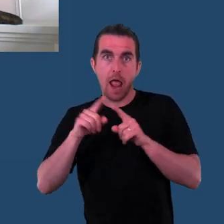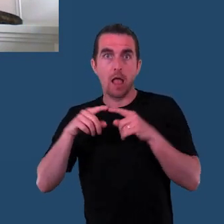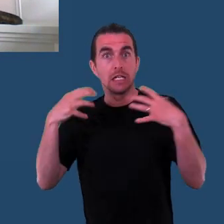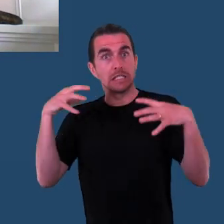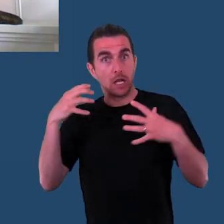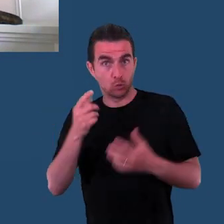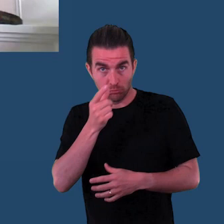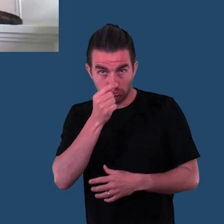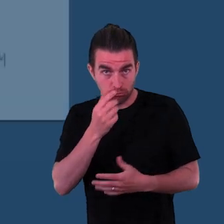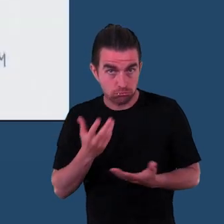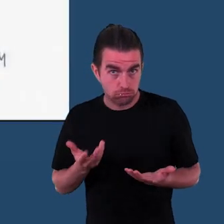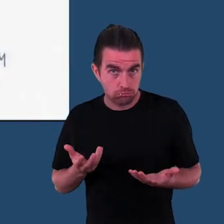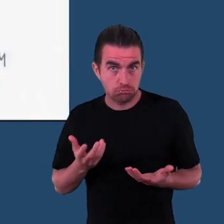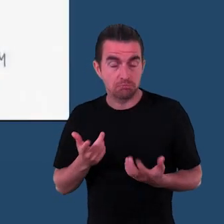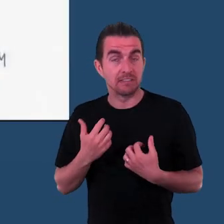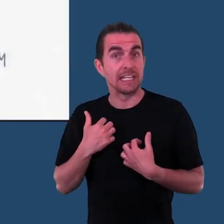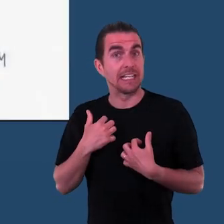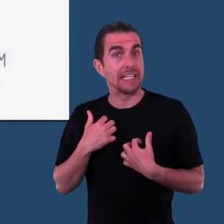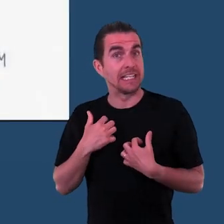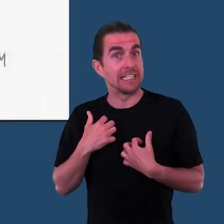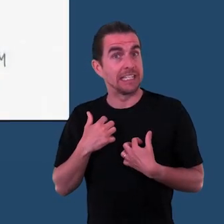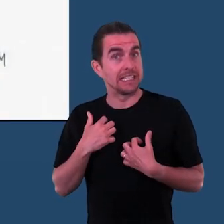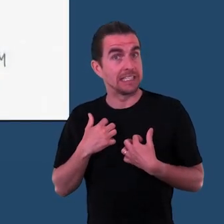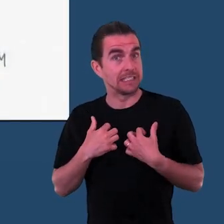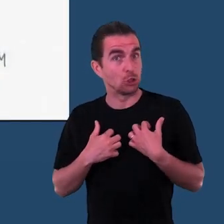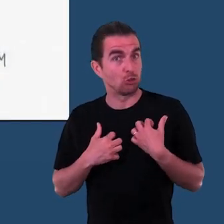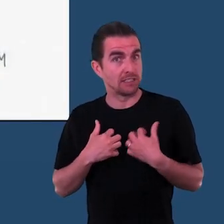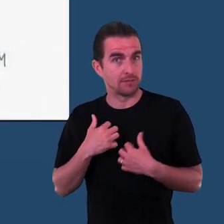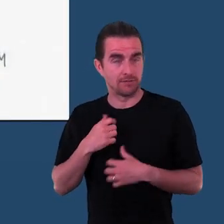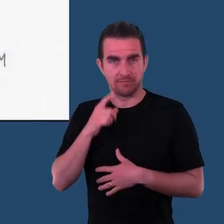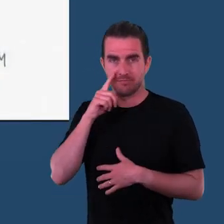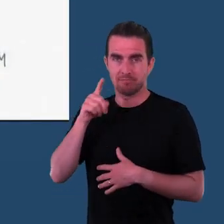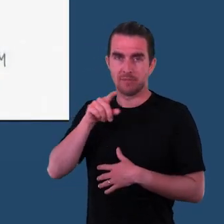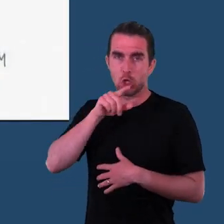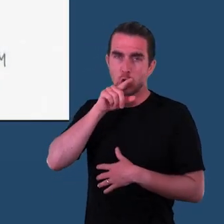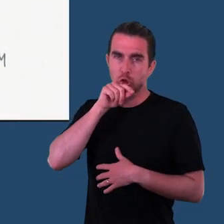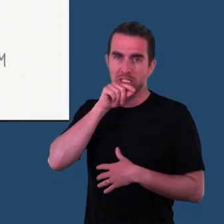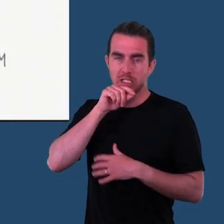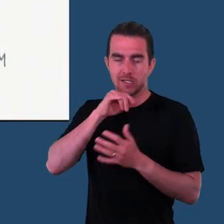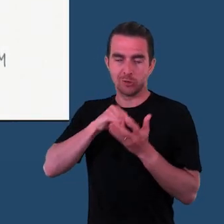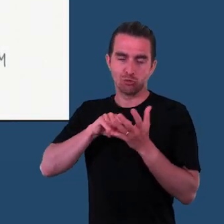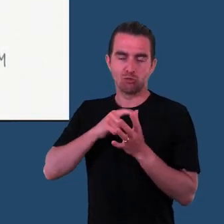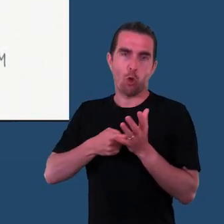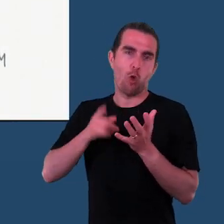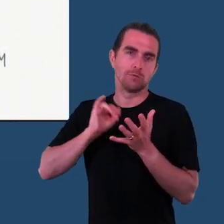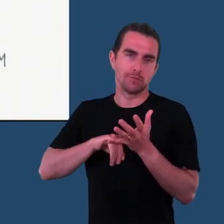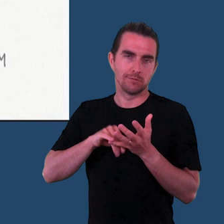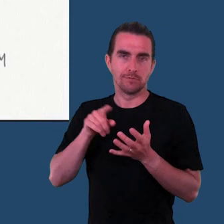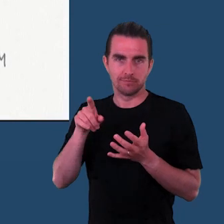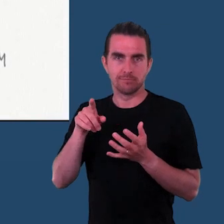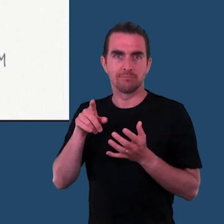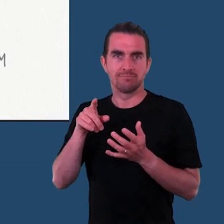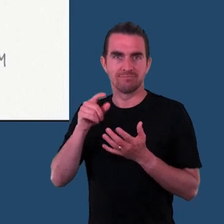Is that right? Yeah, so this is a really interesting idea. The chickenosaurus, as I like to call it. And this is an excellent drawing